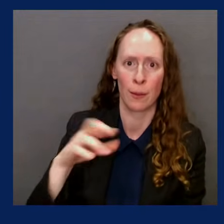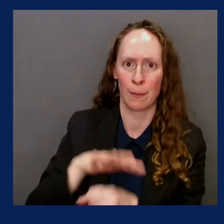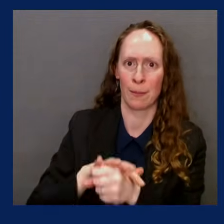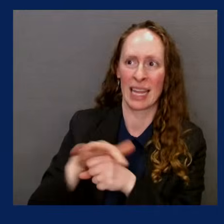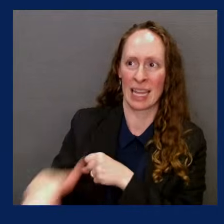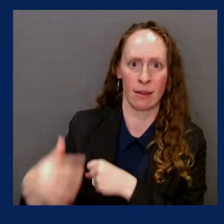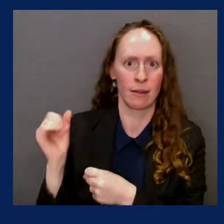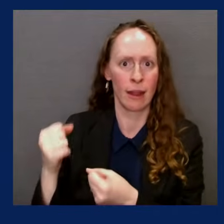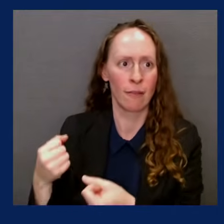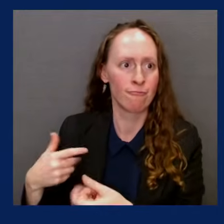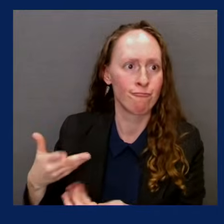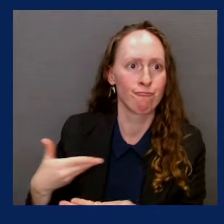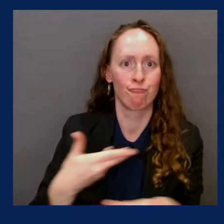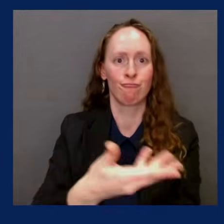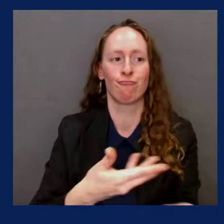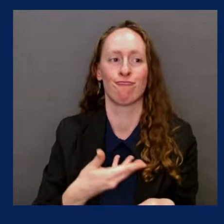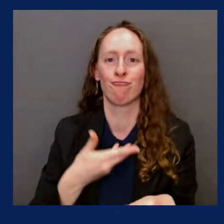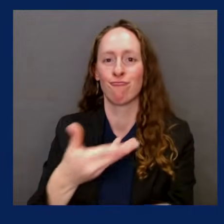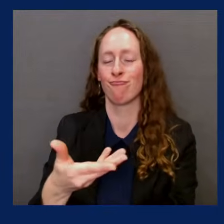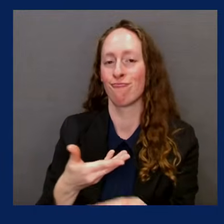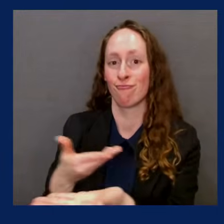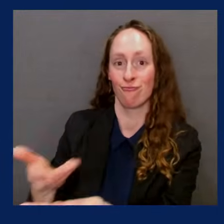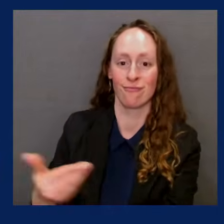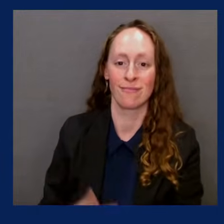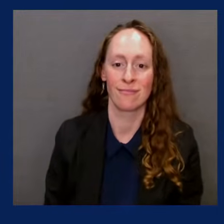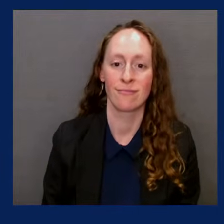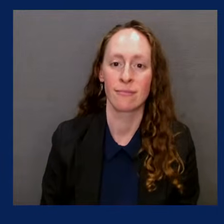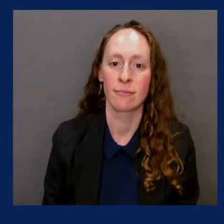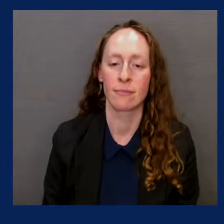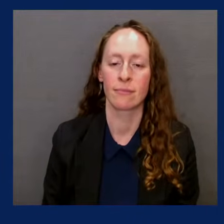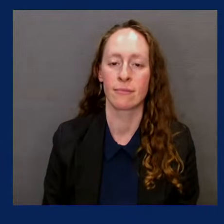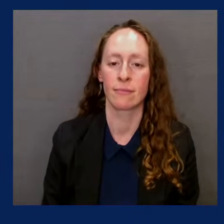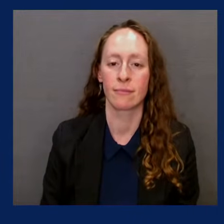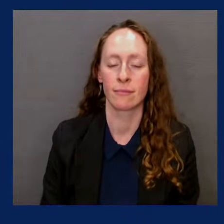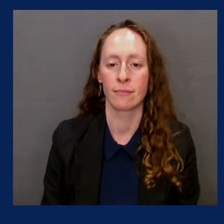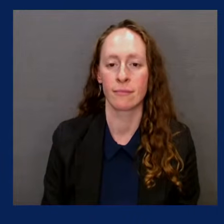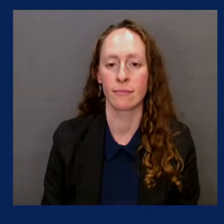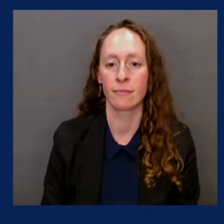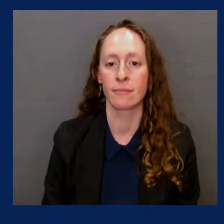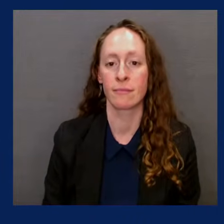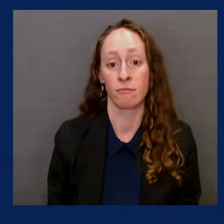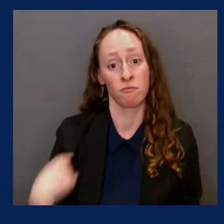in a way that creates new jobs and opportunities for industry and workers in both of our nations.